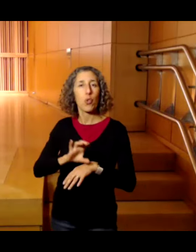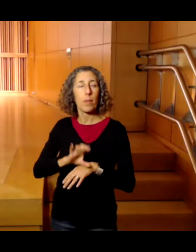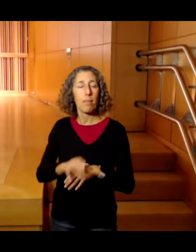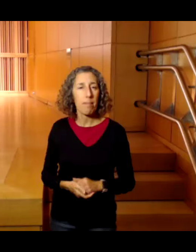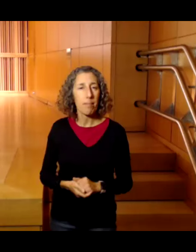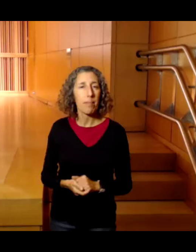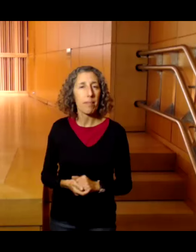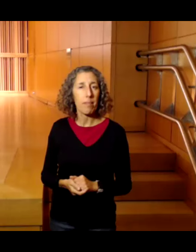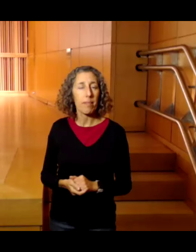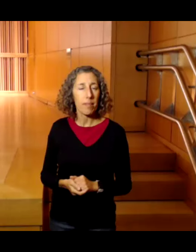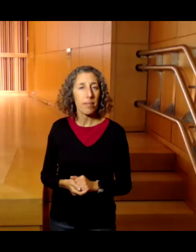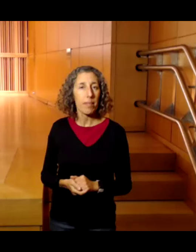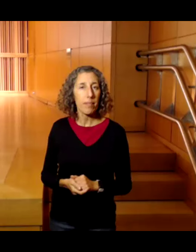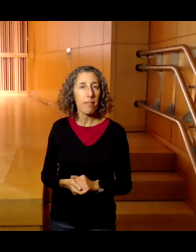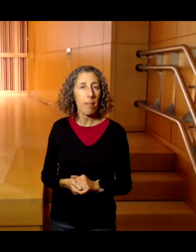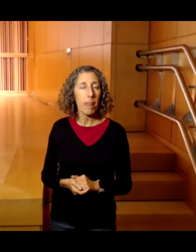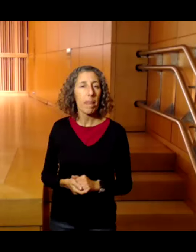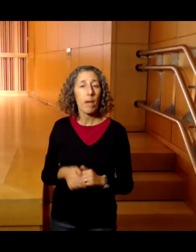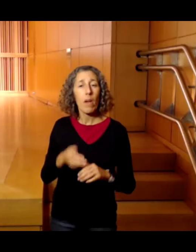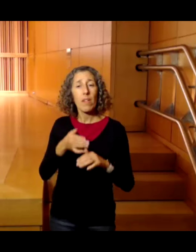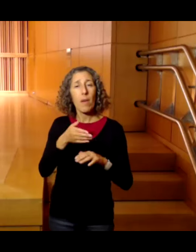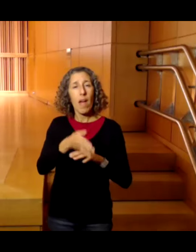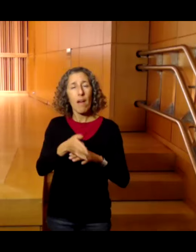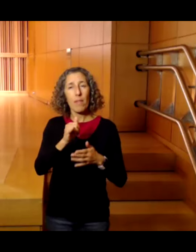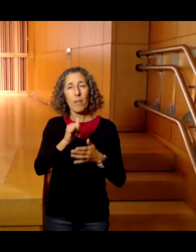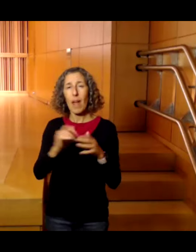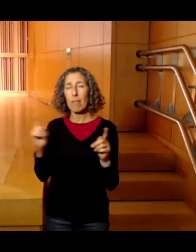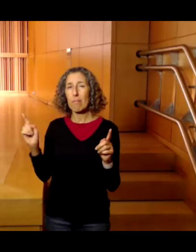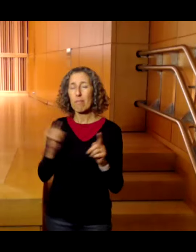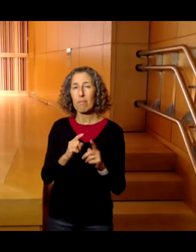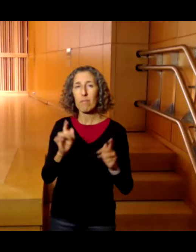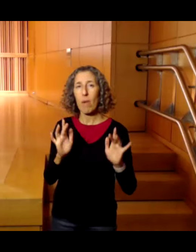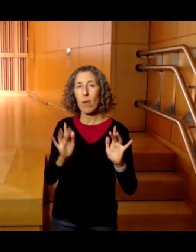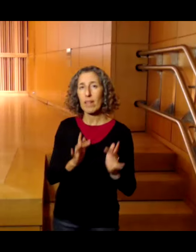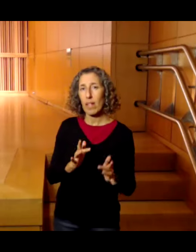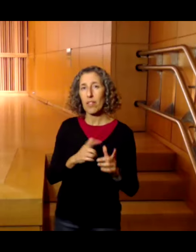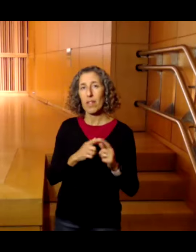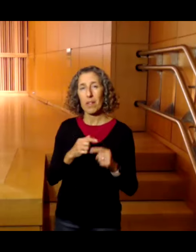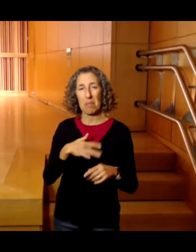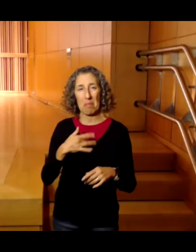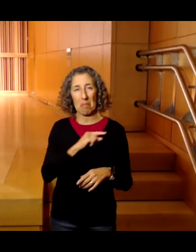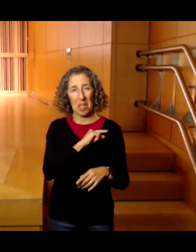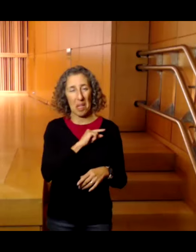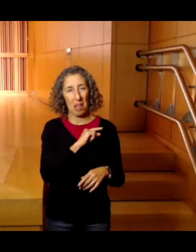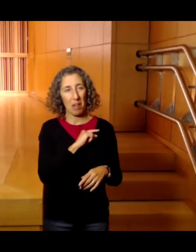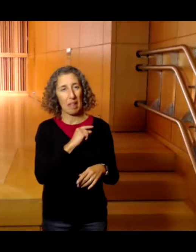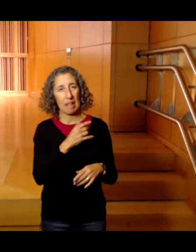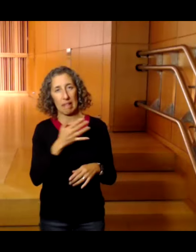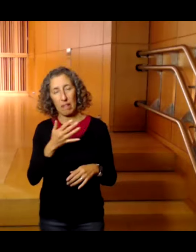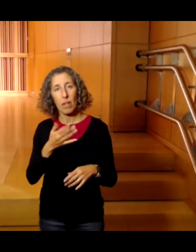Following the narration of his molestation. Baldwin then precisely describes the several erotic encounters he had while he was a boy preacher.